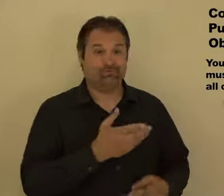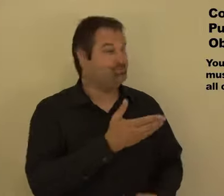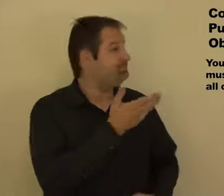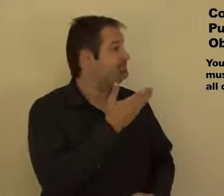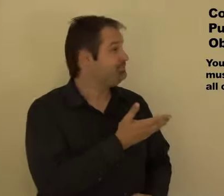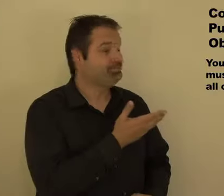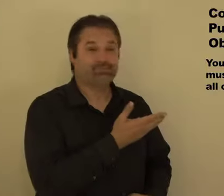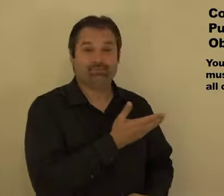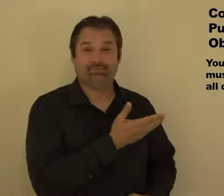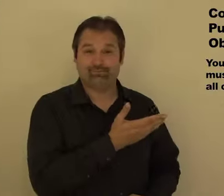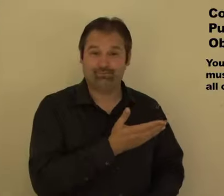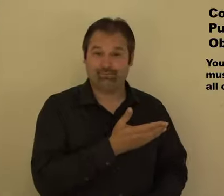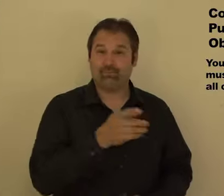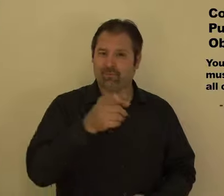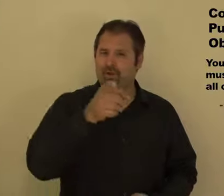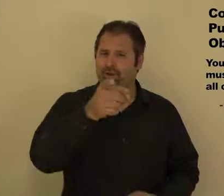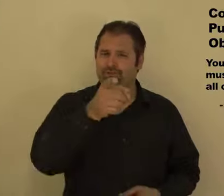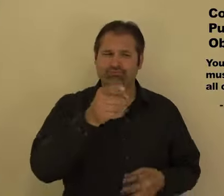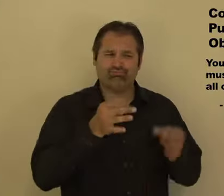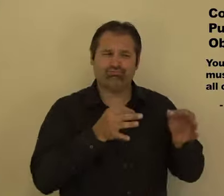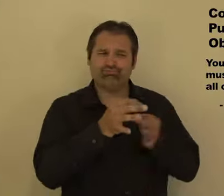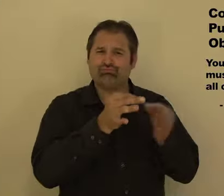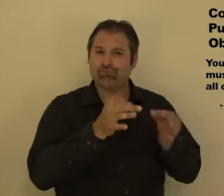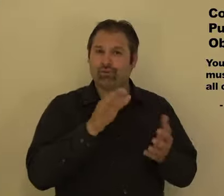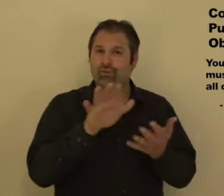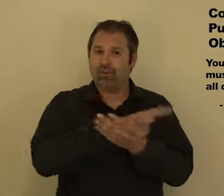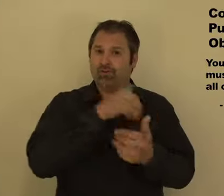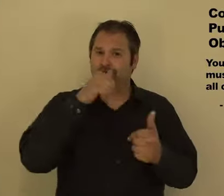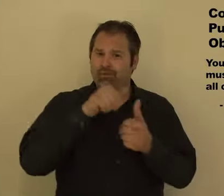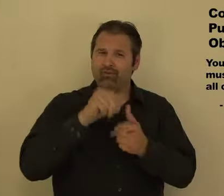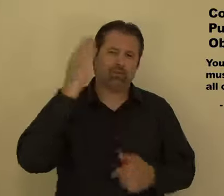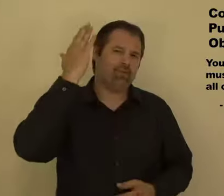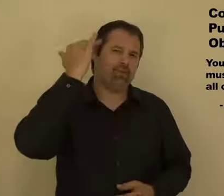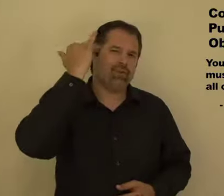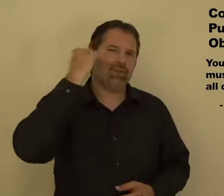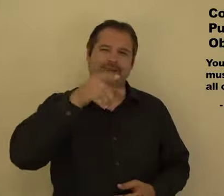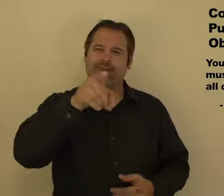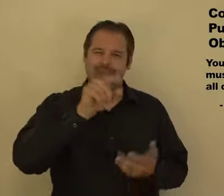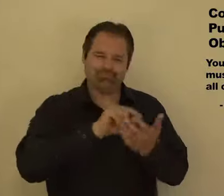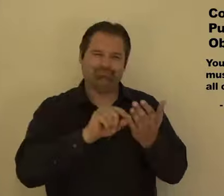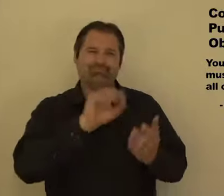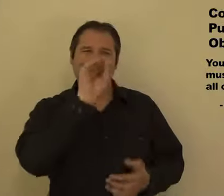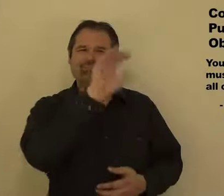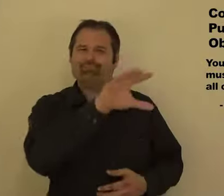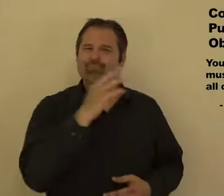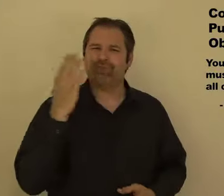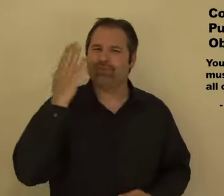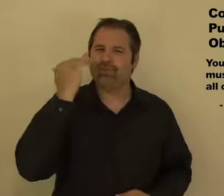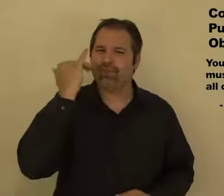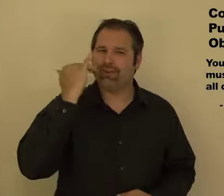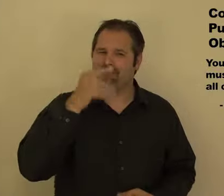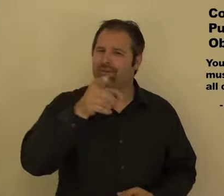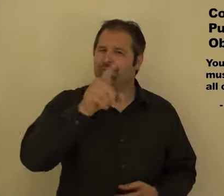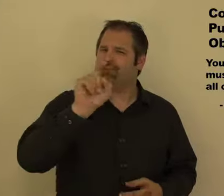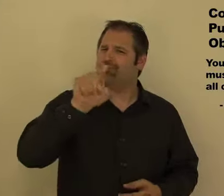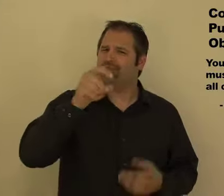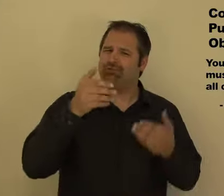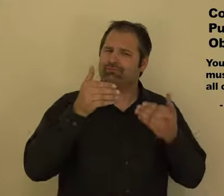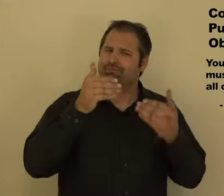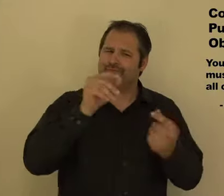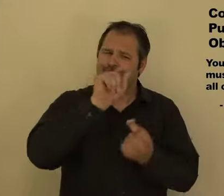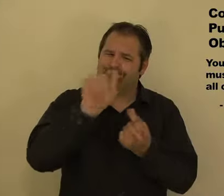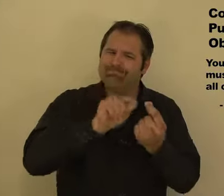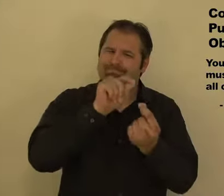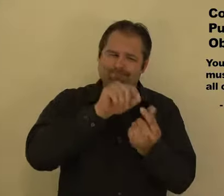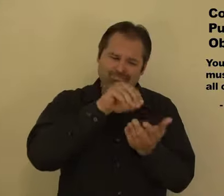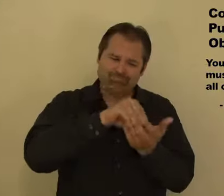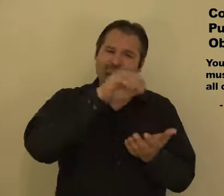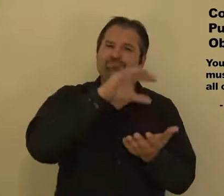and specifically what position you are applying for.